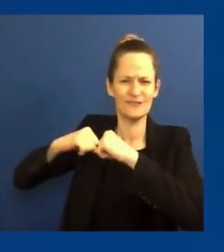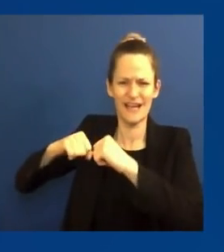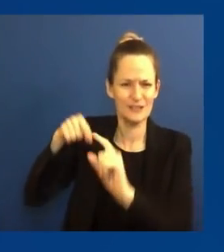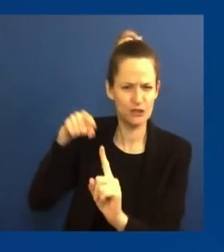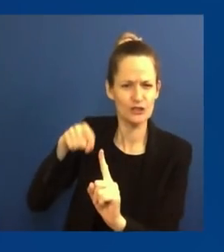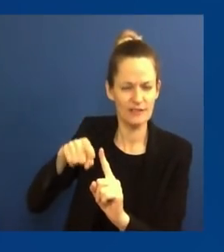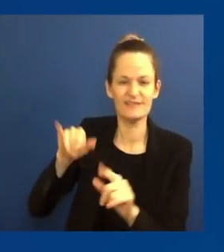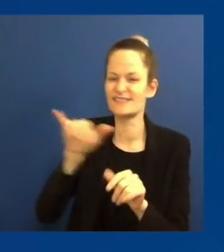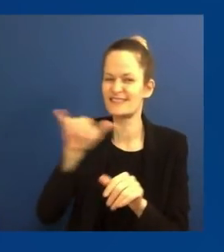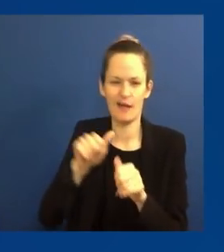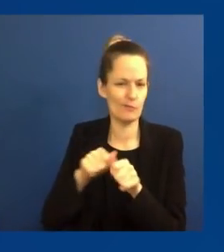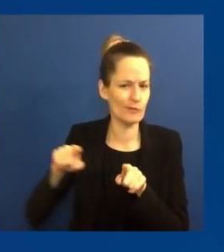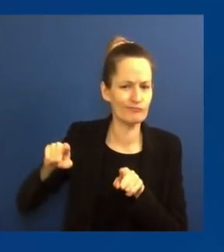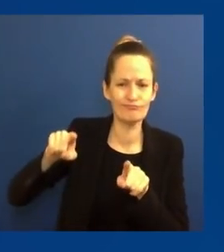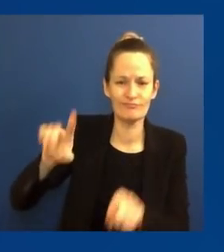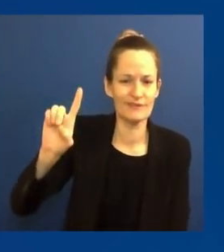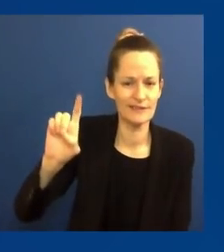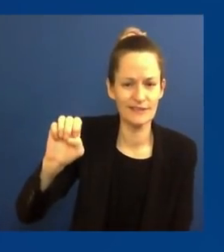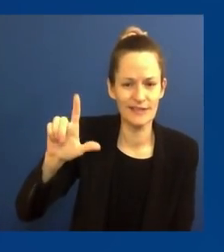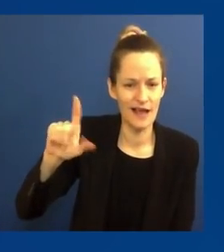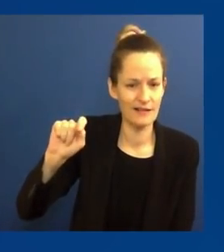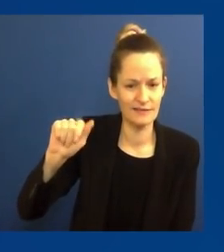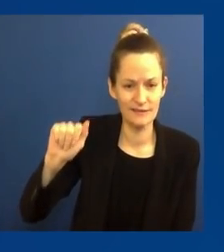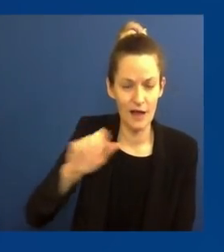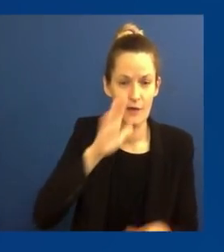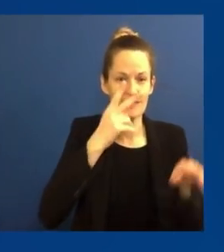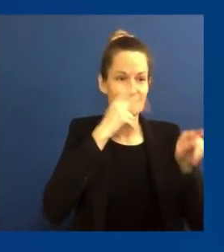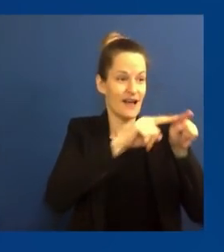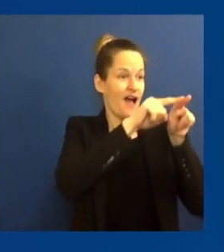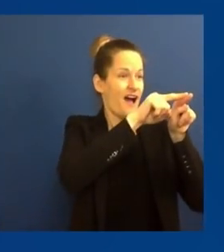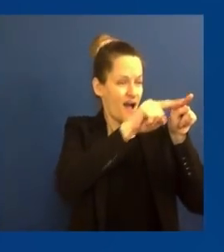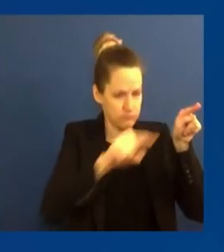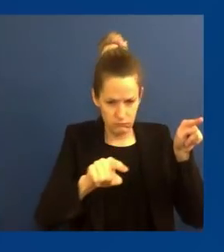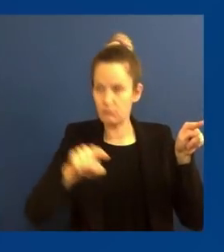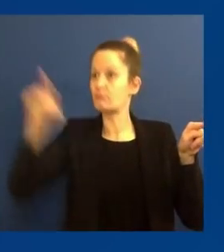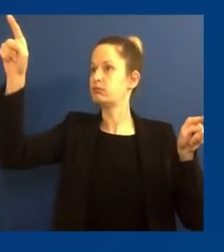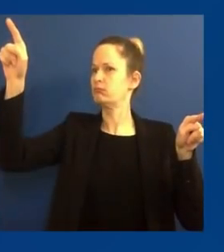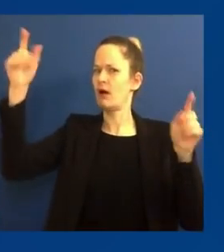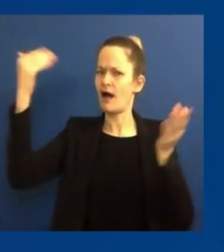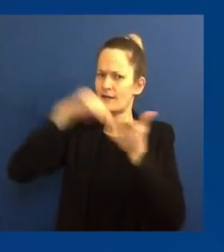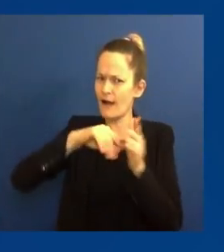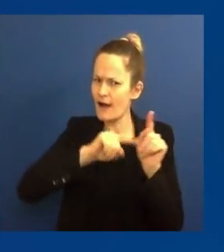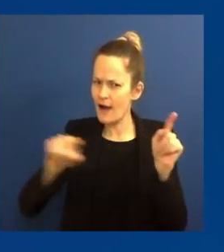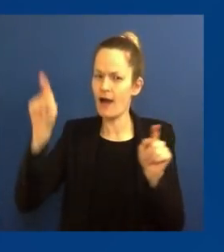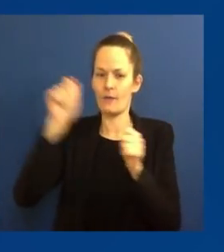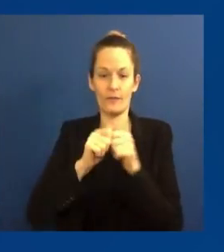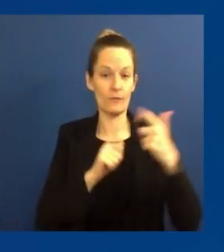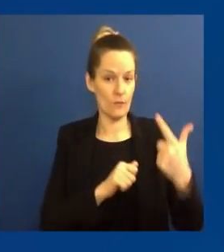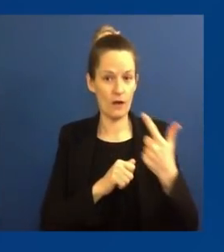especially with just two doses of an mRNA vaccine. For those who received the first two doses,